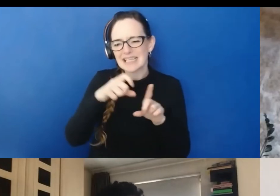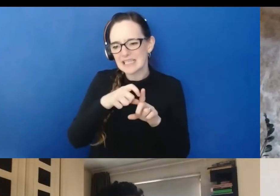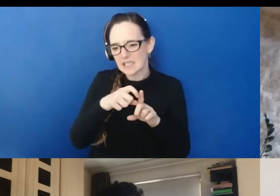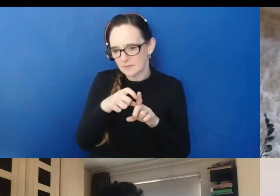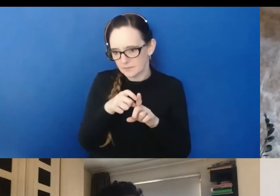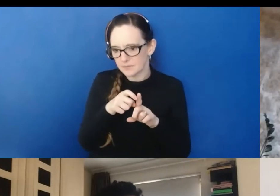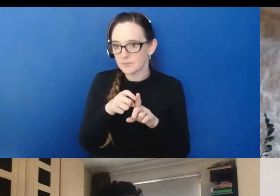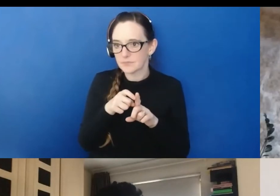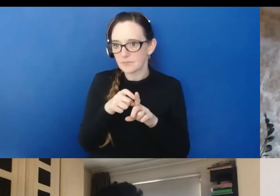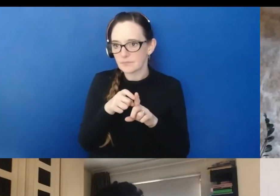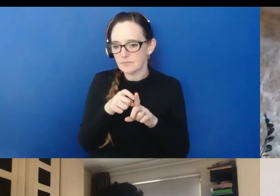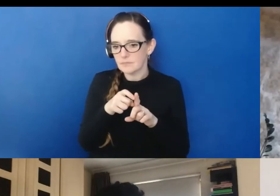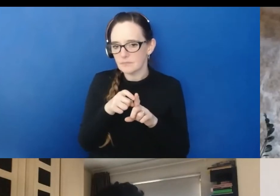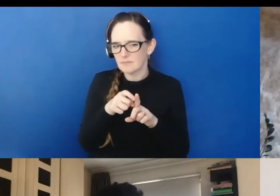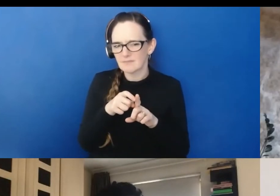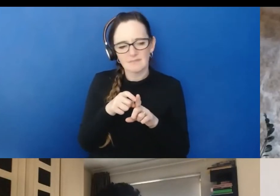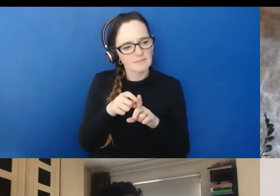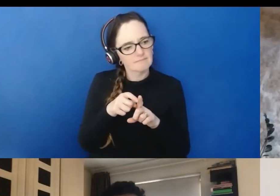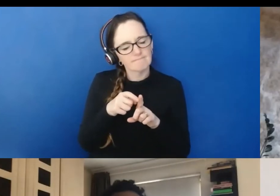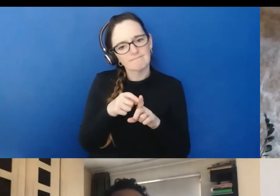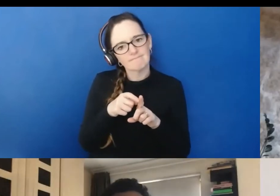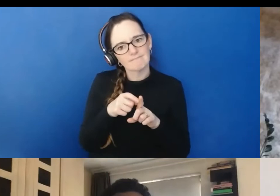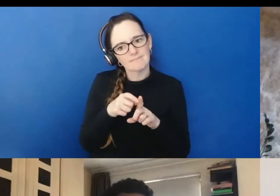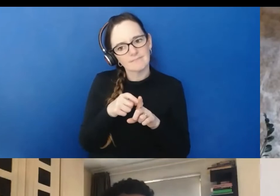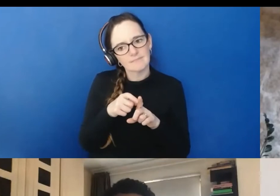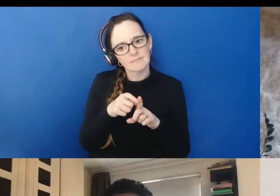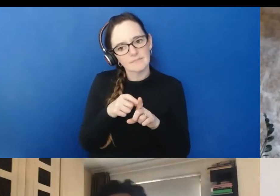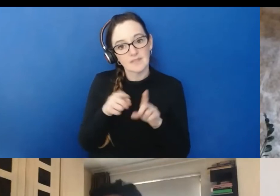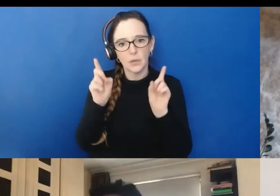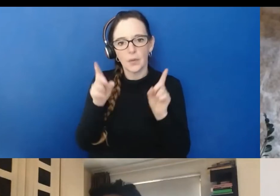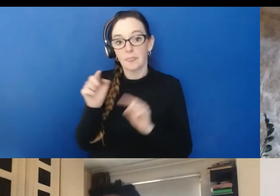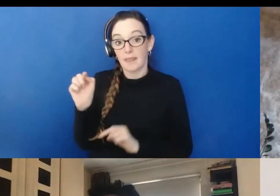having that approach and philosophy to friendship